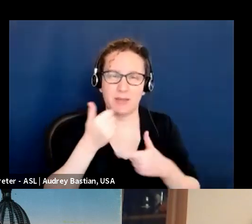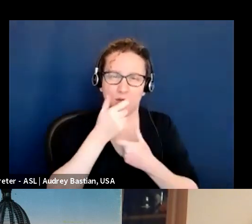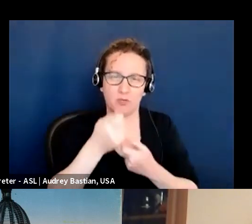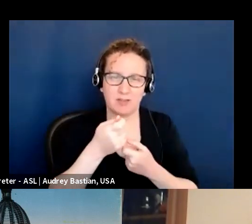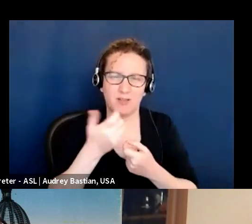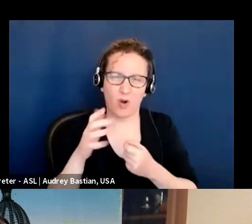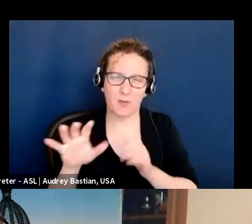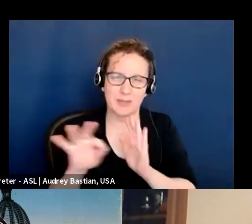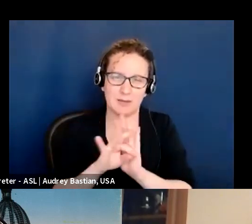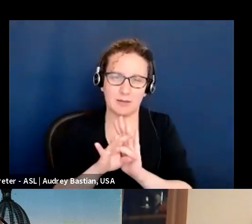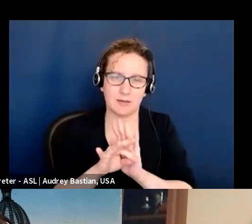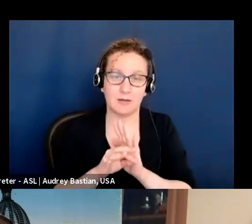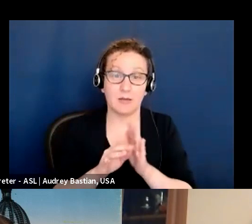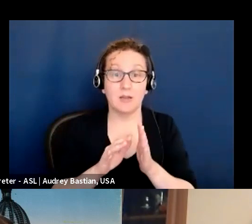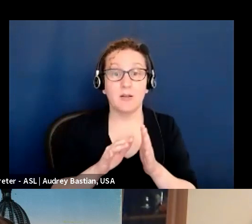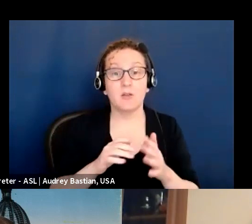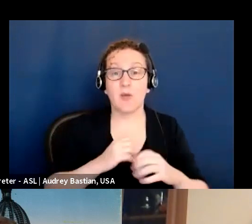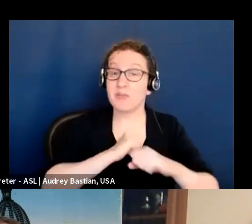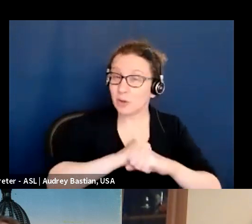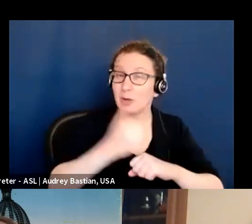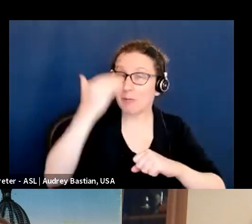So it was nice, you have the security of knowing you're in the program